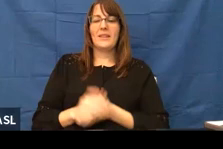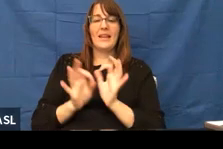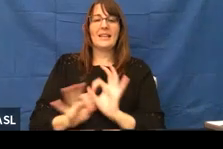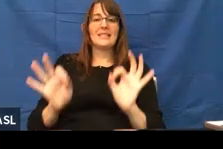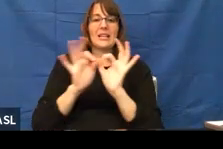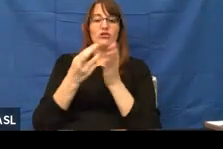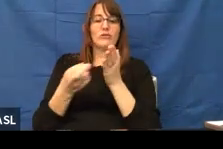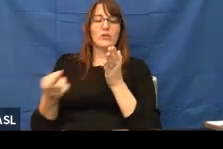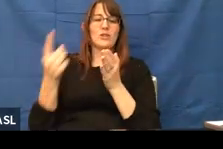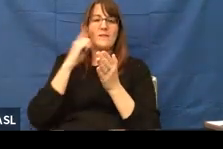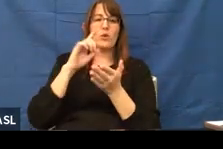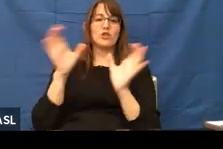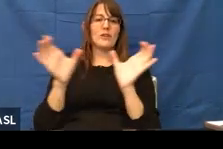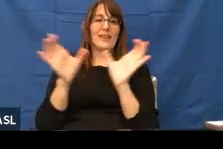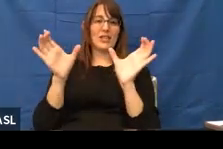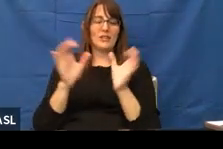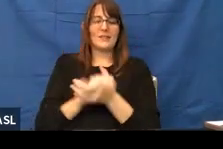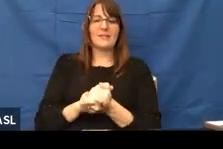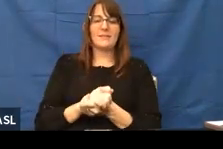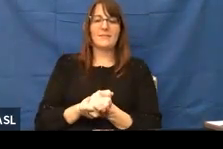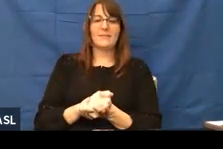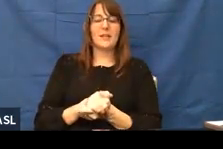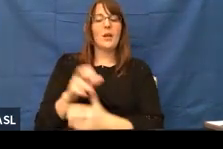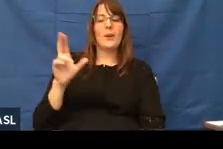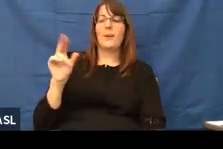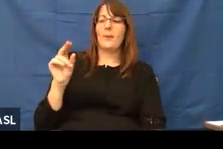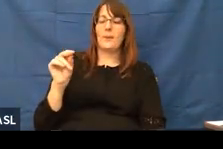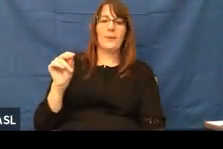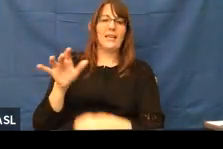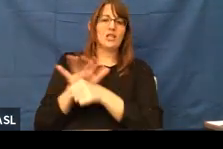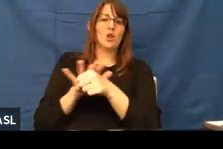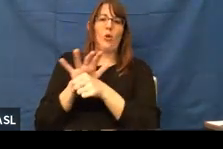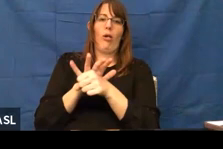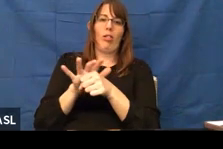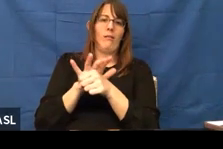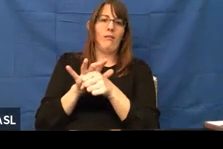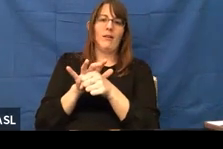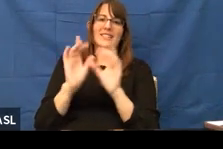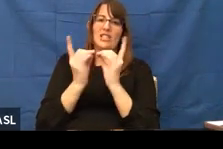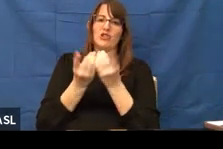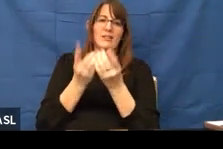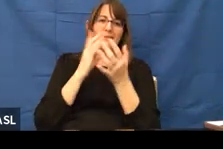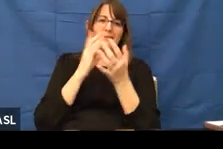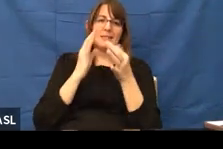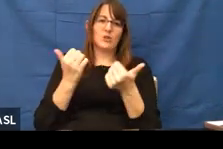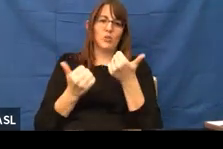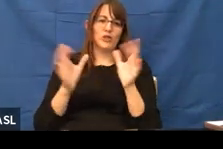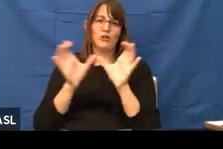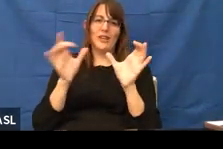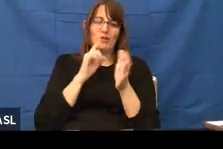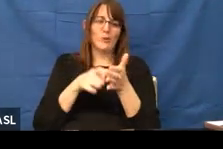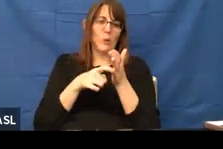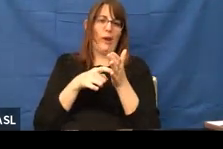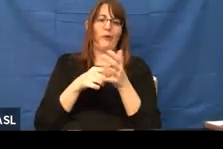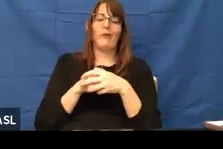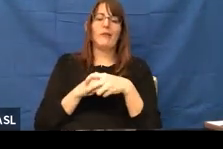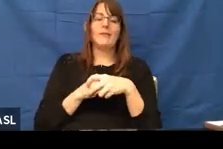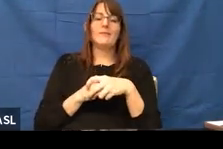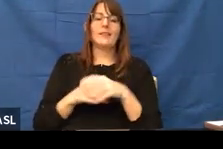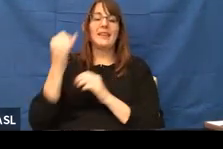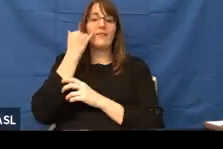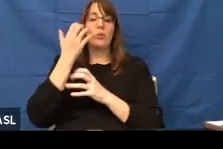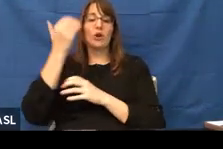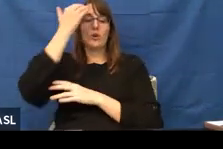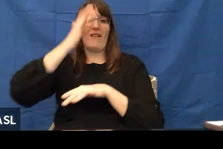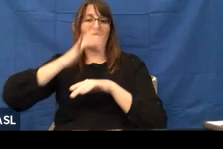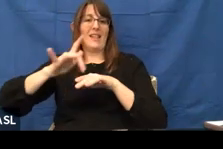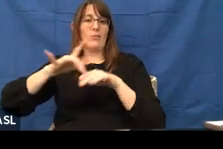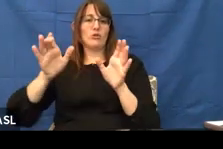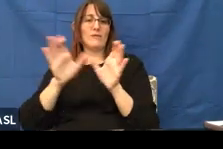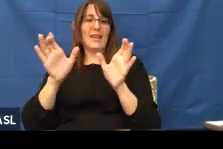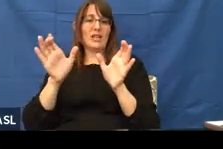Allison Frenzel : So the answer to that question is no, because it's a local control, state your districts can determine which certifications. If you're looking for available certifications, there are national